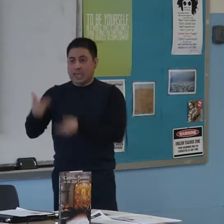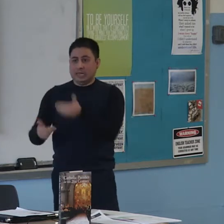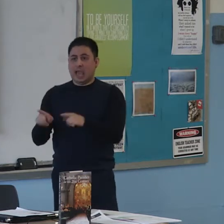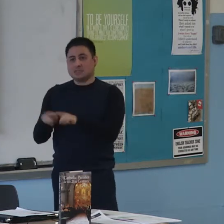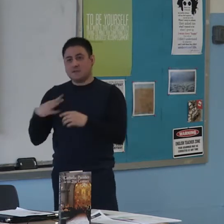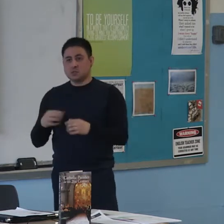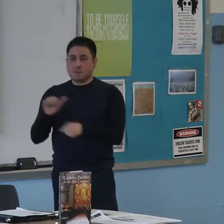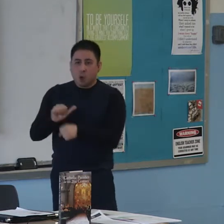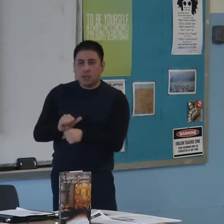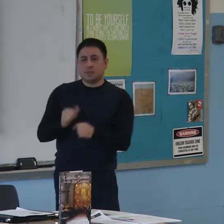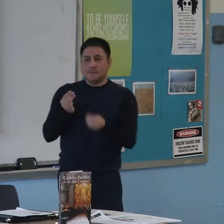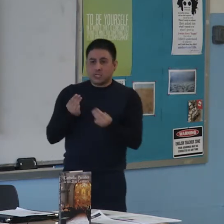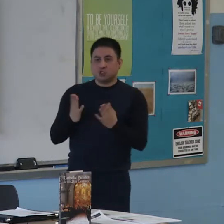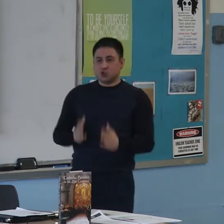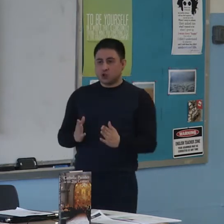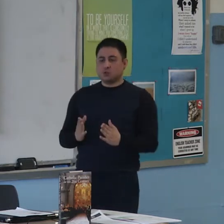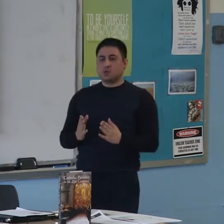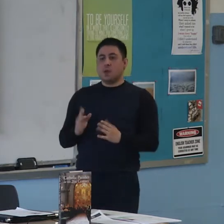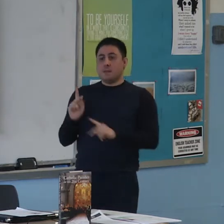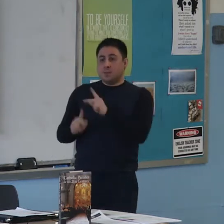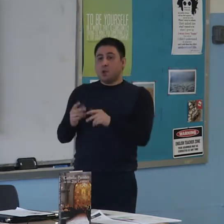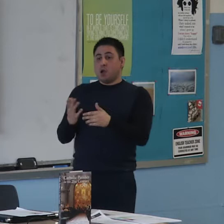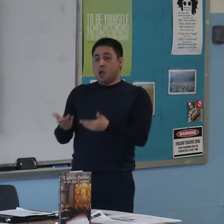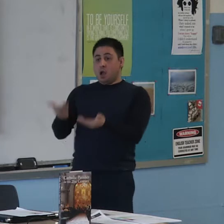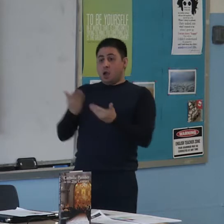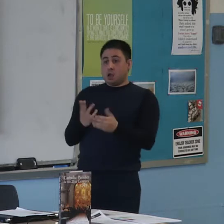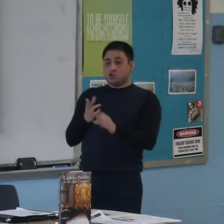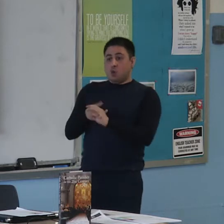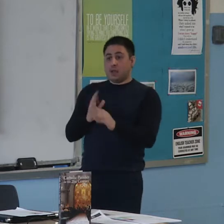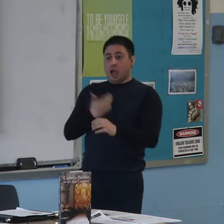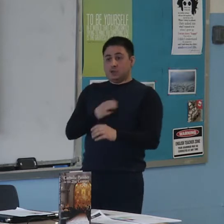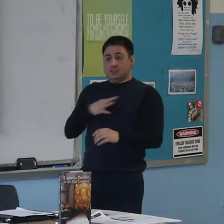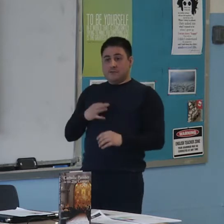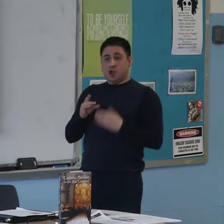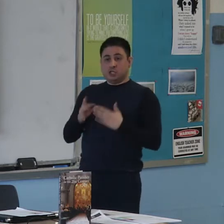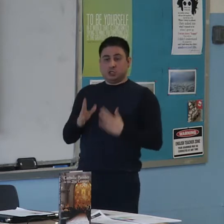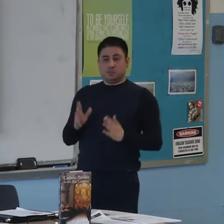employees and ministers, people into the staff and leadership, so which comes